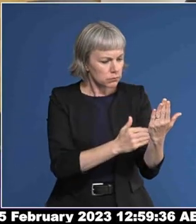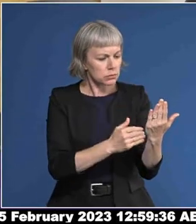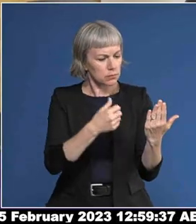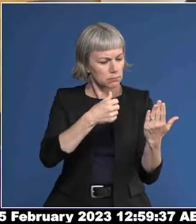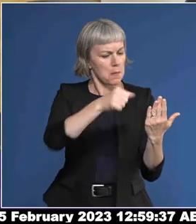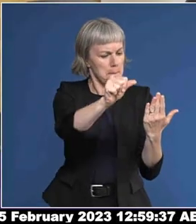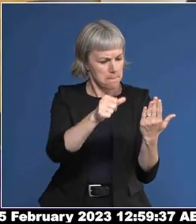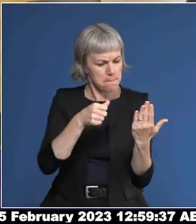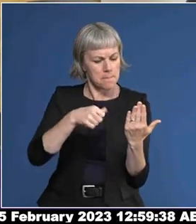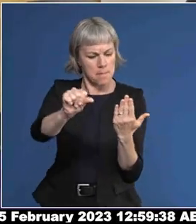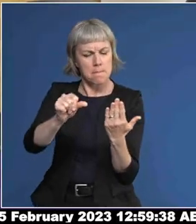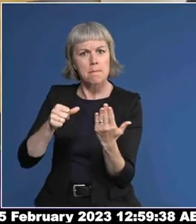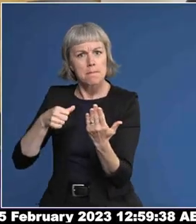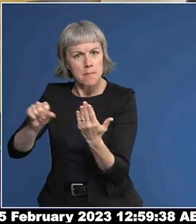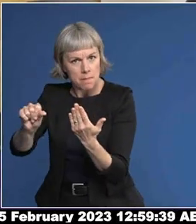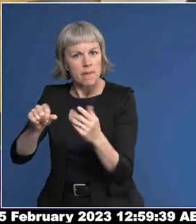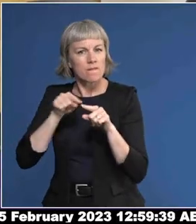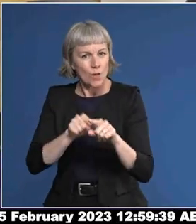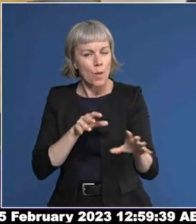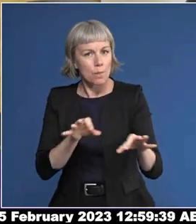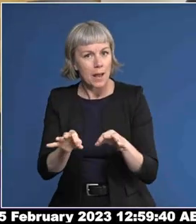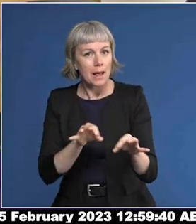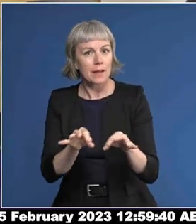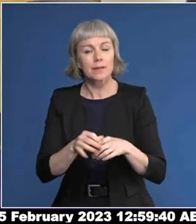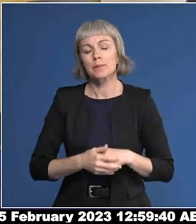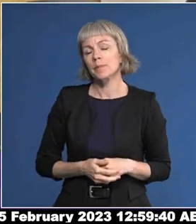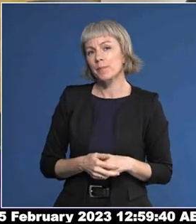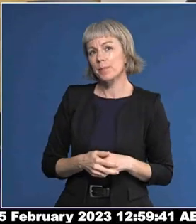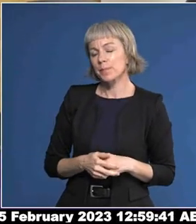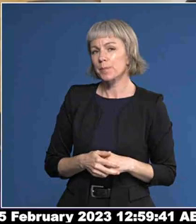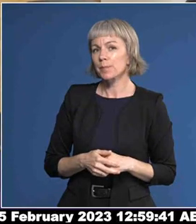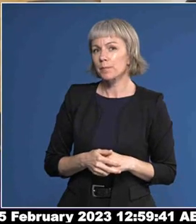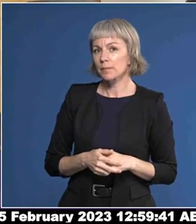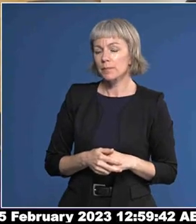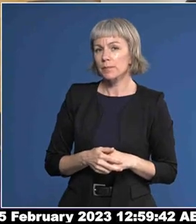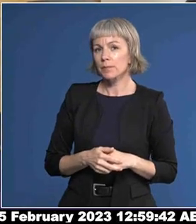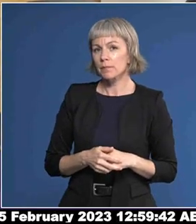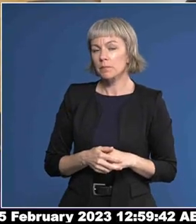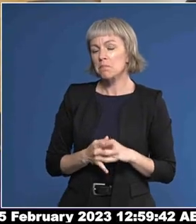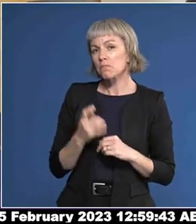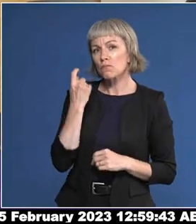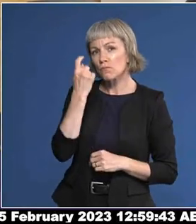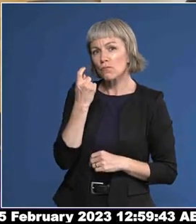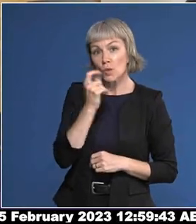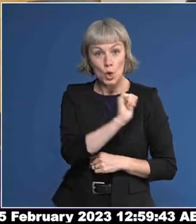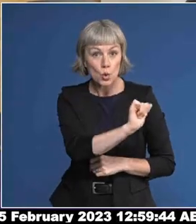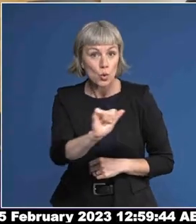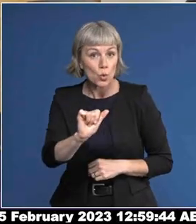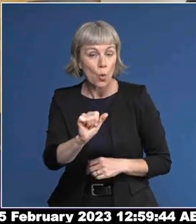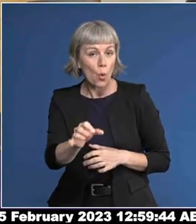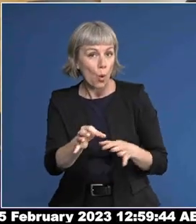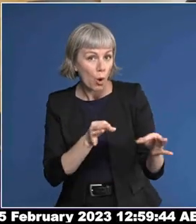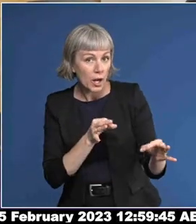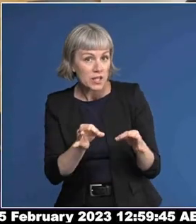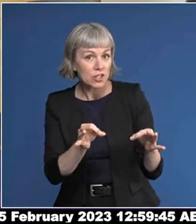Has there been any consideration of your organisations opting into the ADS and using